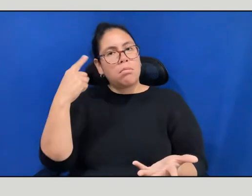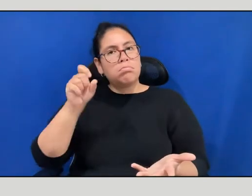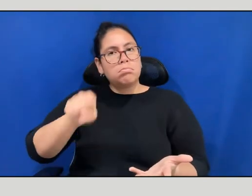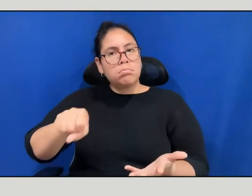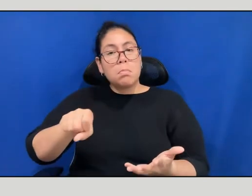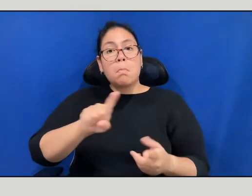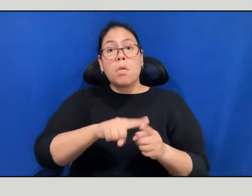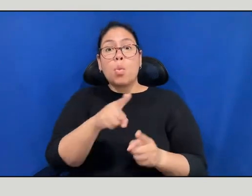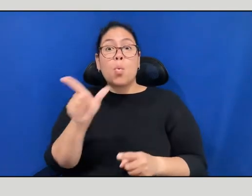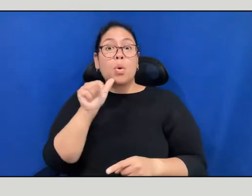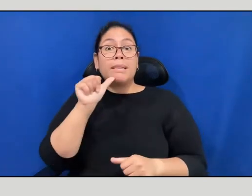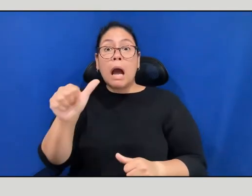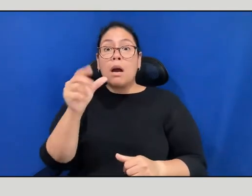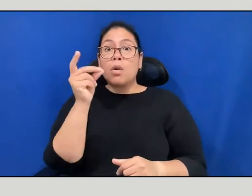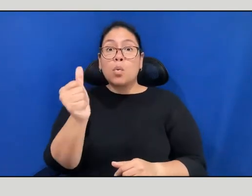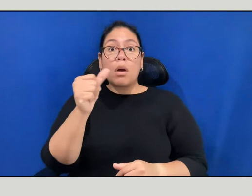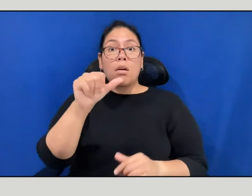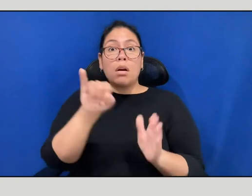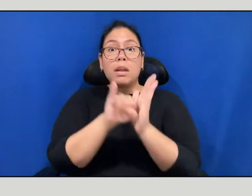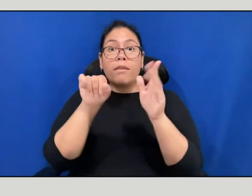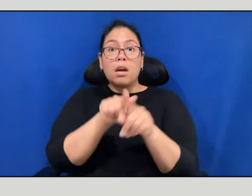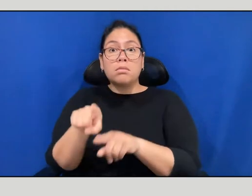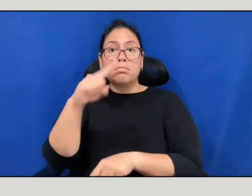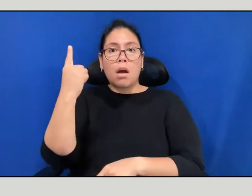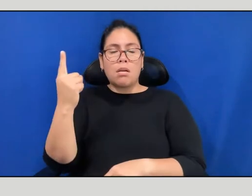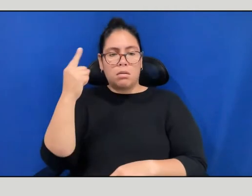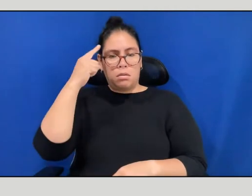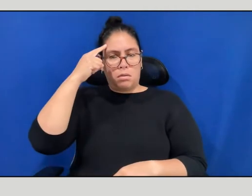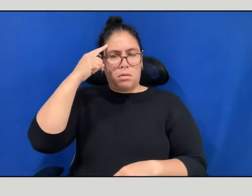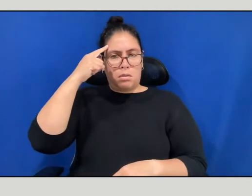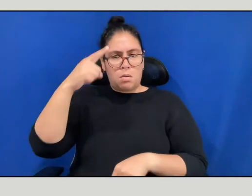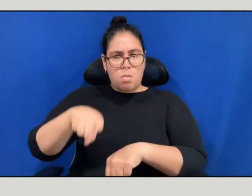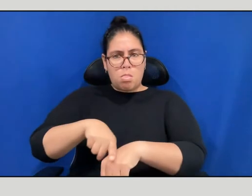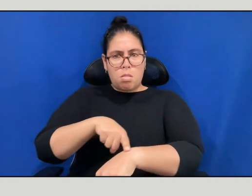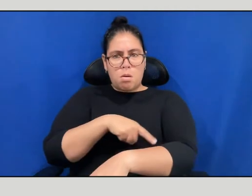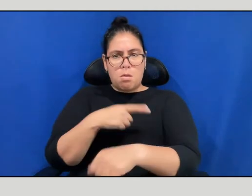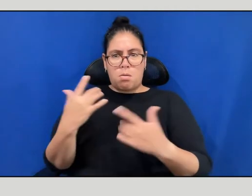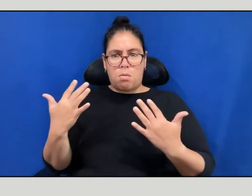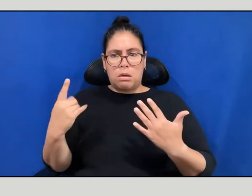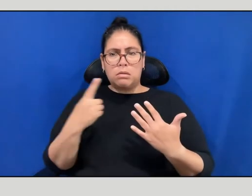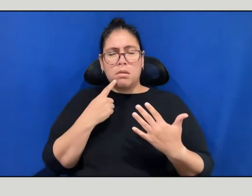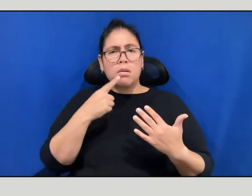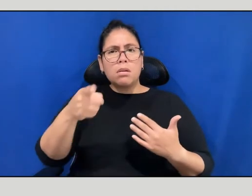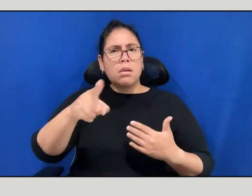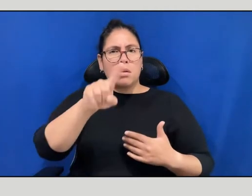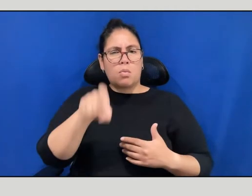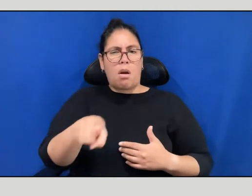they had these long pauses, and then sometimes they would tell us that the question itself was racist, that we shouldn't be asking people their race,